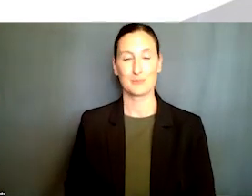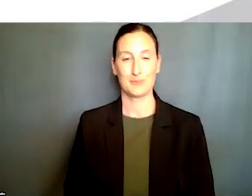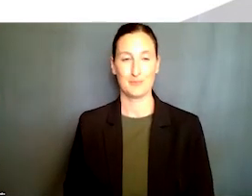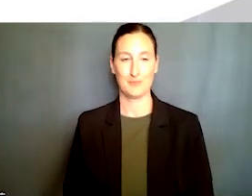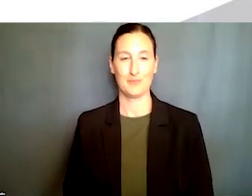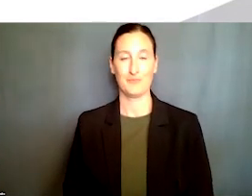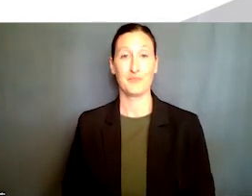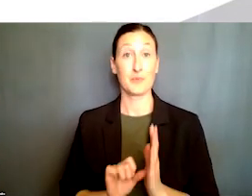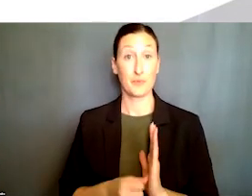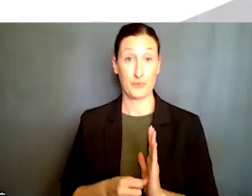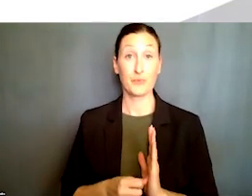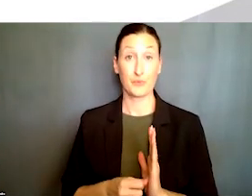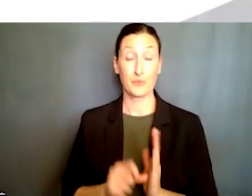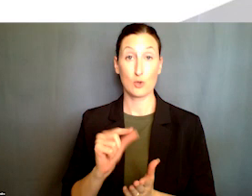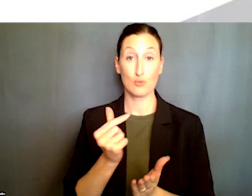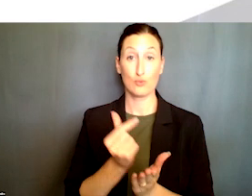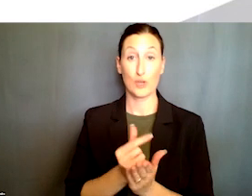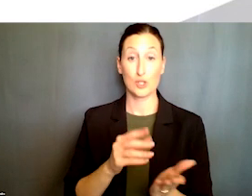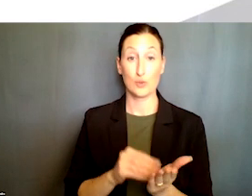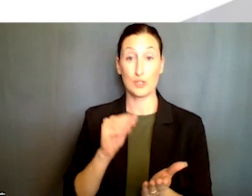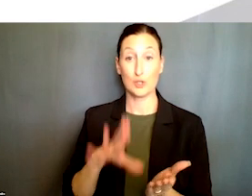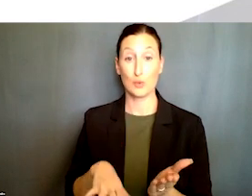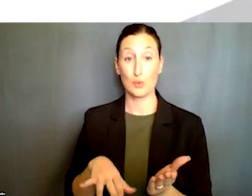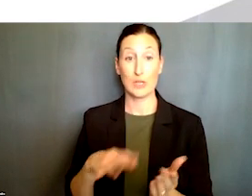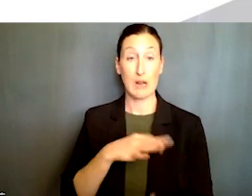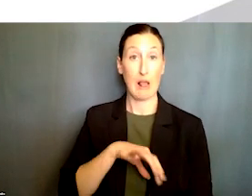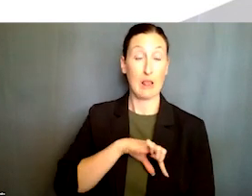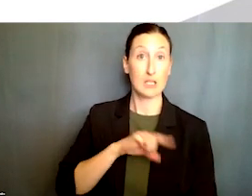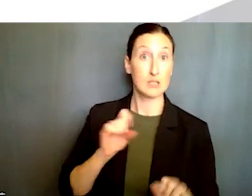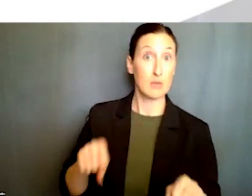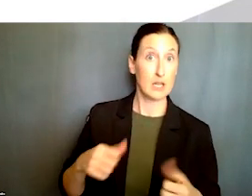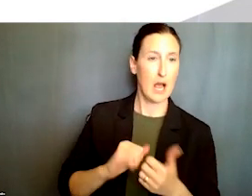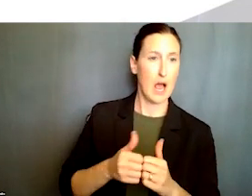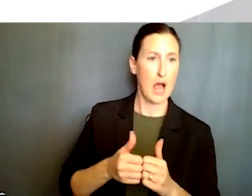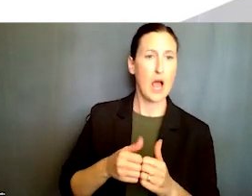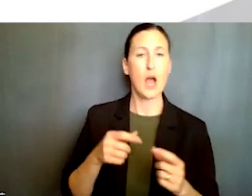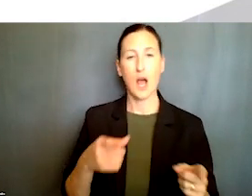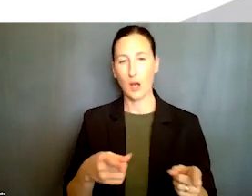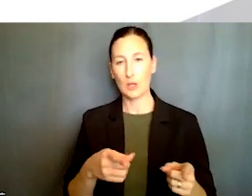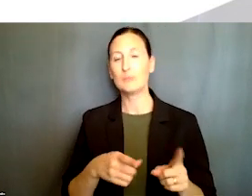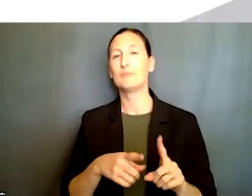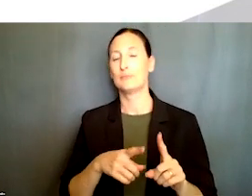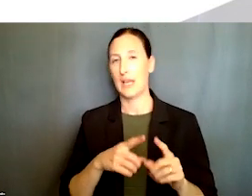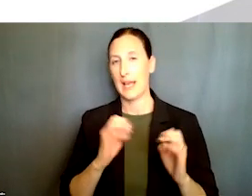The emphasis on the graduate student eligibility, the emphasis is placed on broadening participation and diversity.